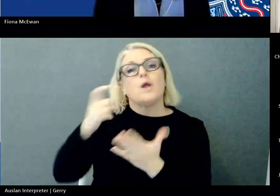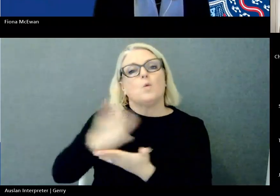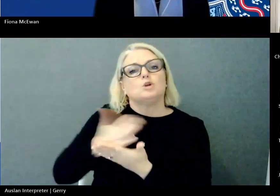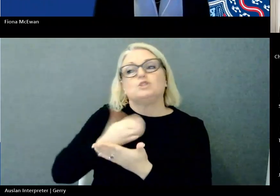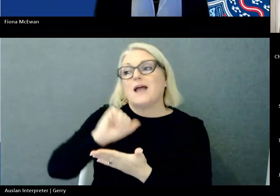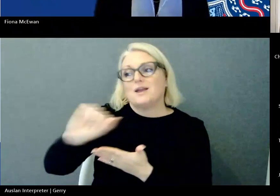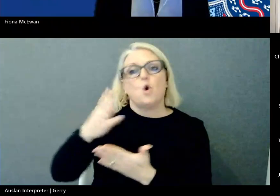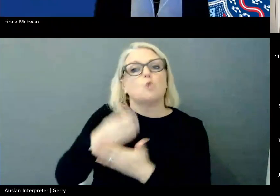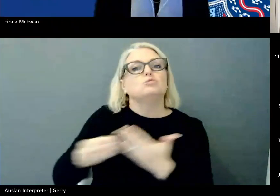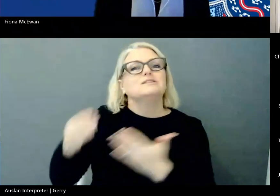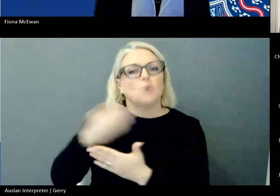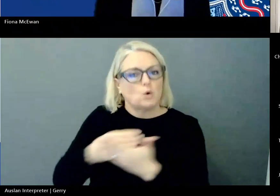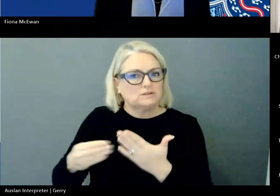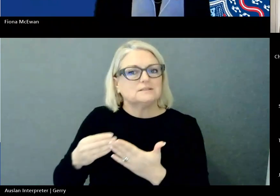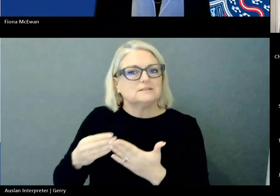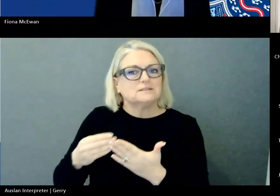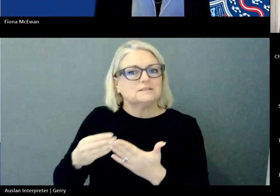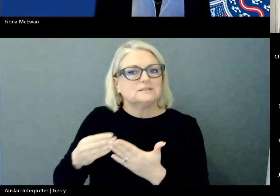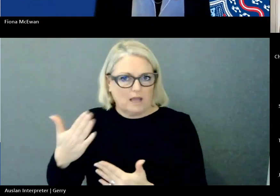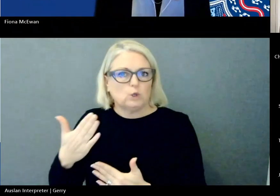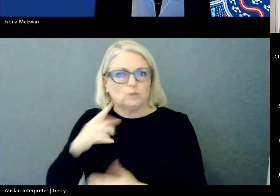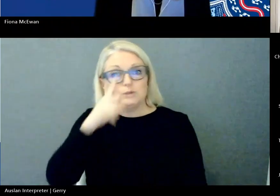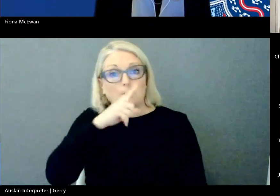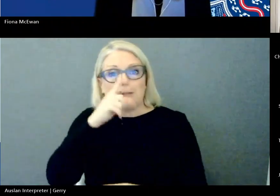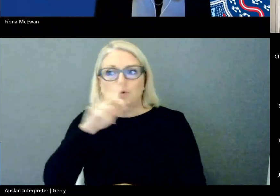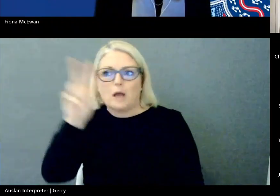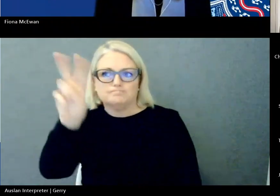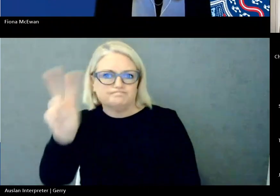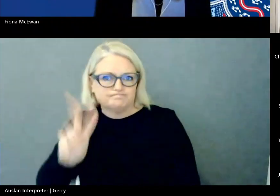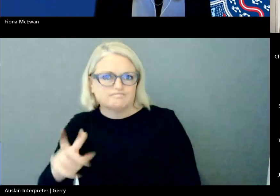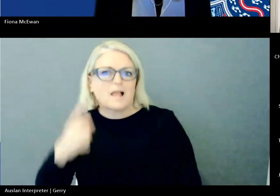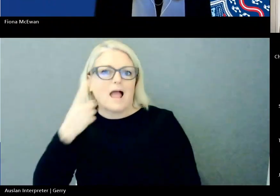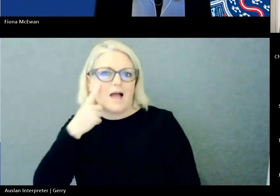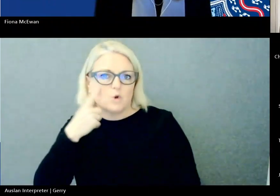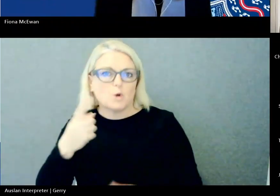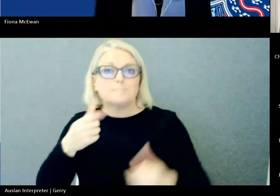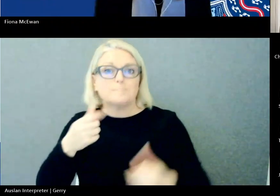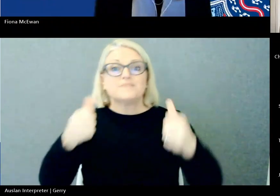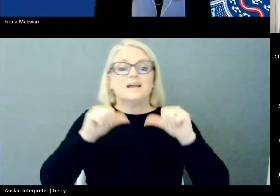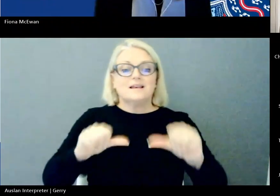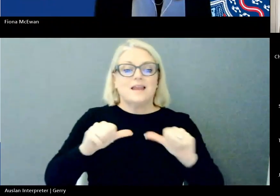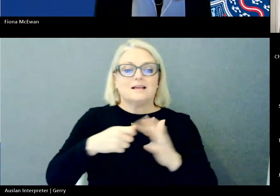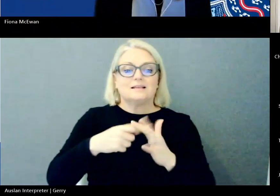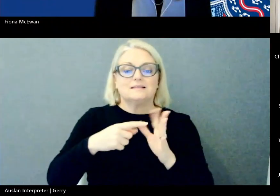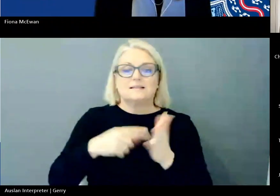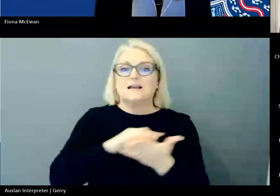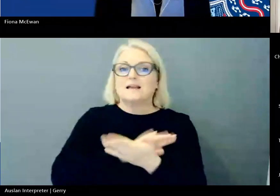where people can access this session. And questions for Kathryn McKenzie. So, how did the topics